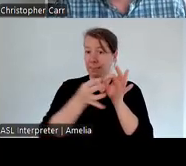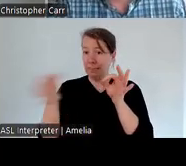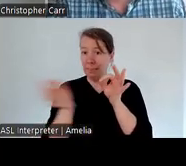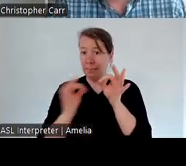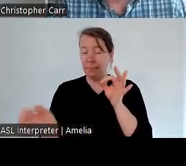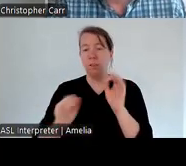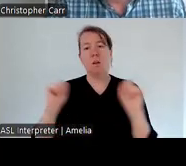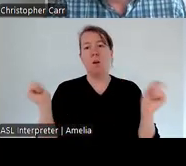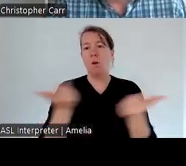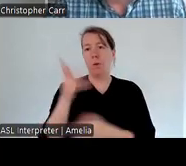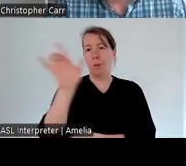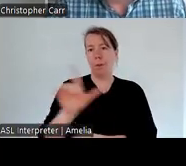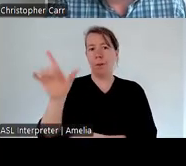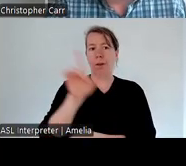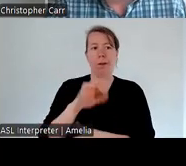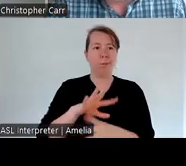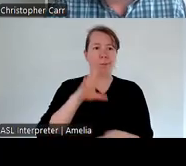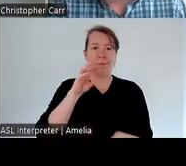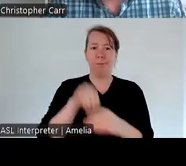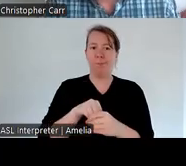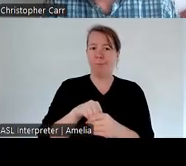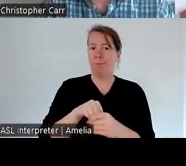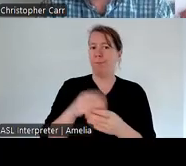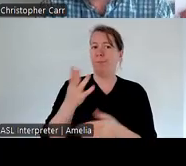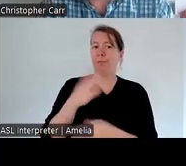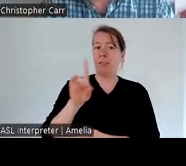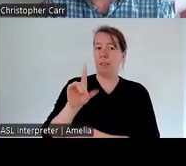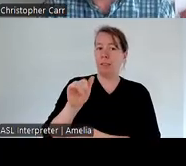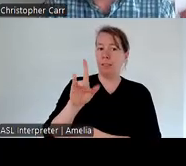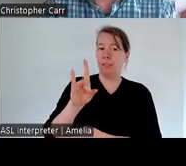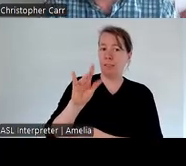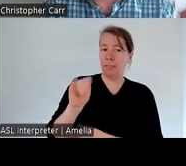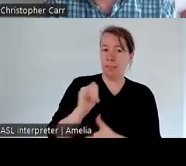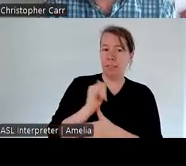such as DAISY and Braille, born-accessible eBooks such as EPUB, as well remediated